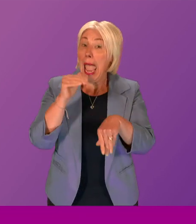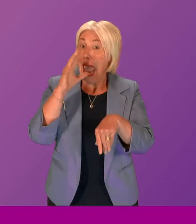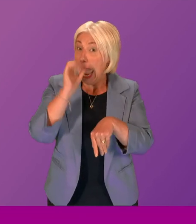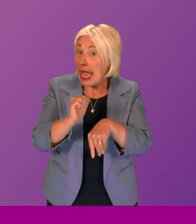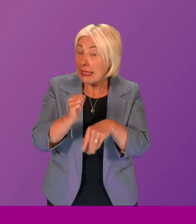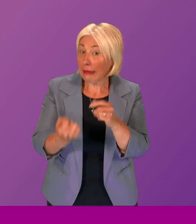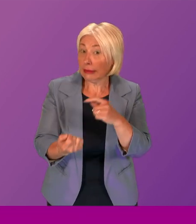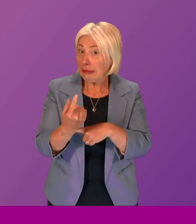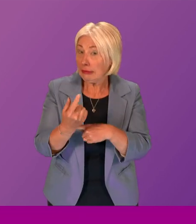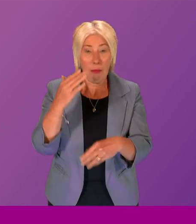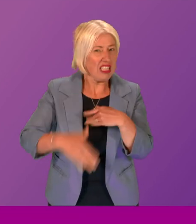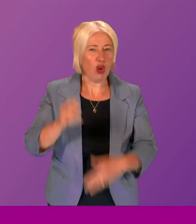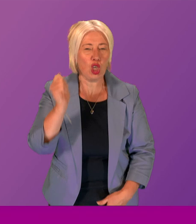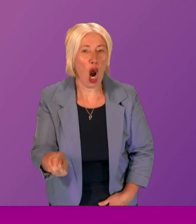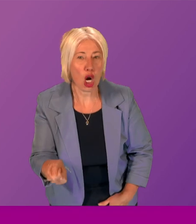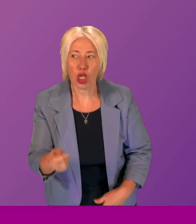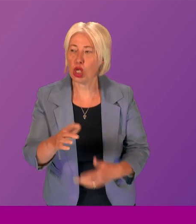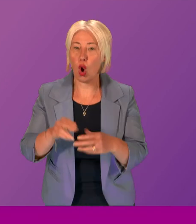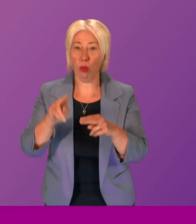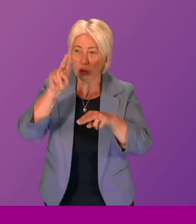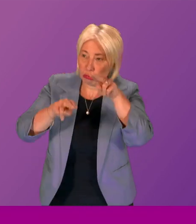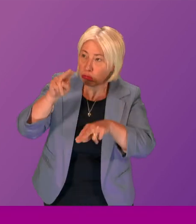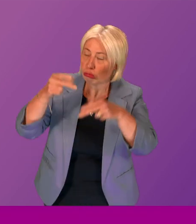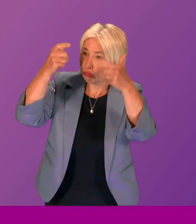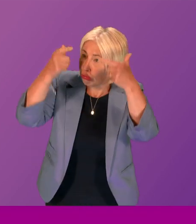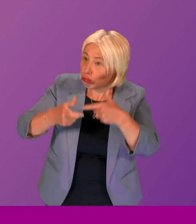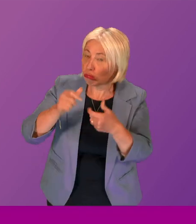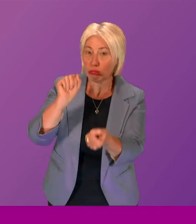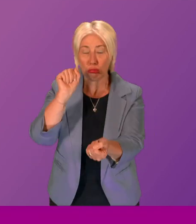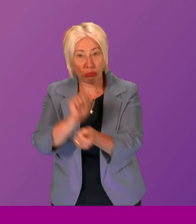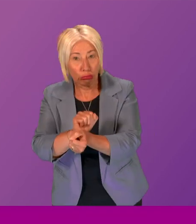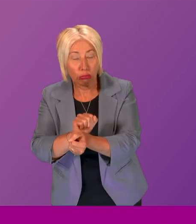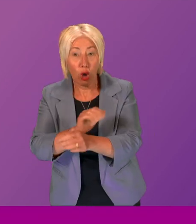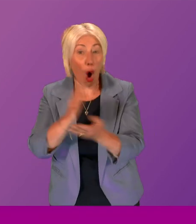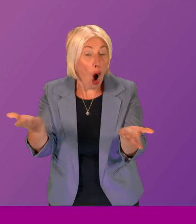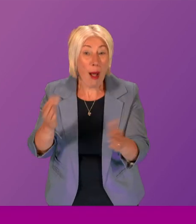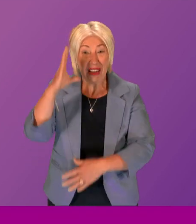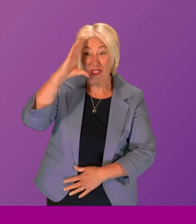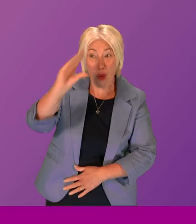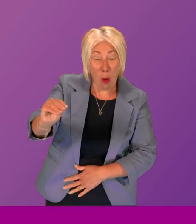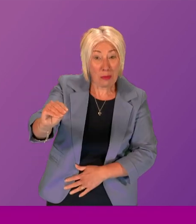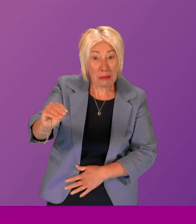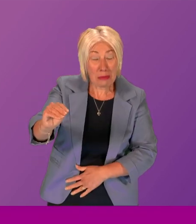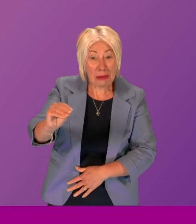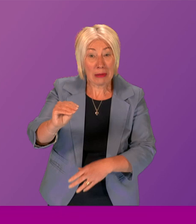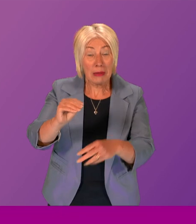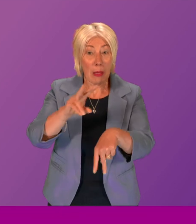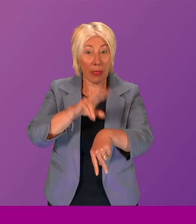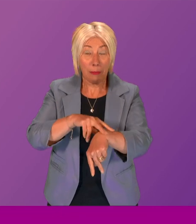never having been charged, tried, convicted or even informed that the police had a file on him.